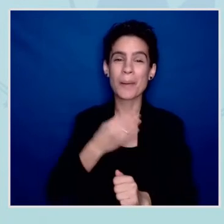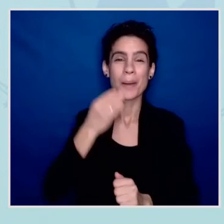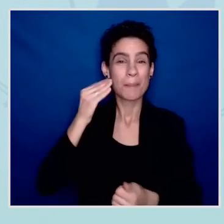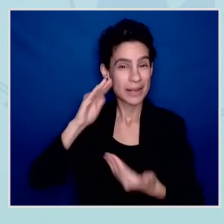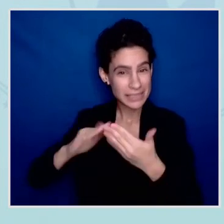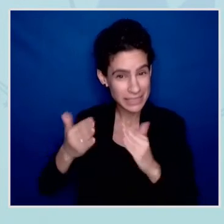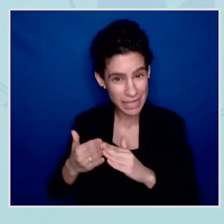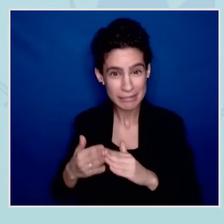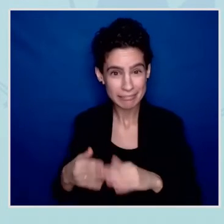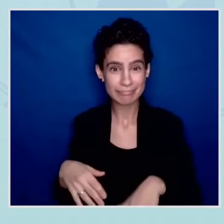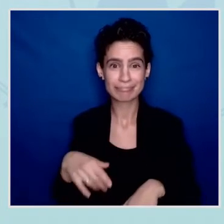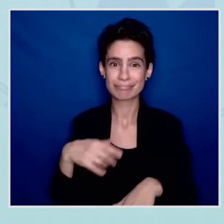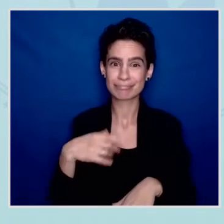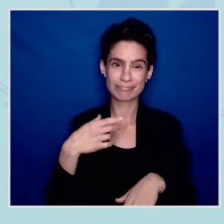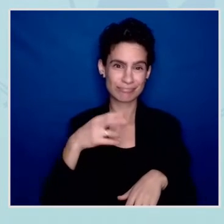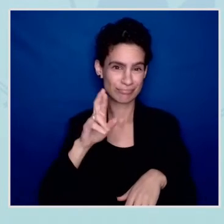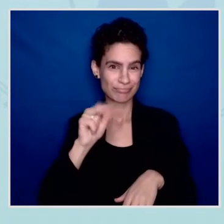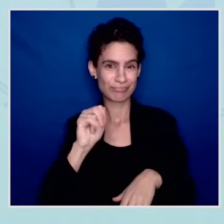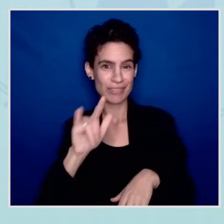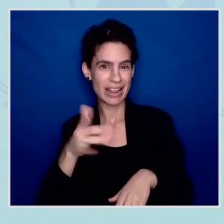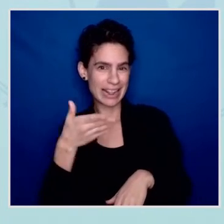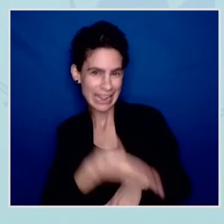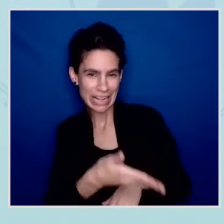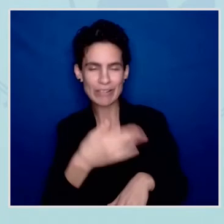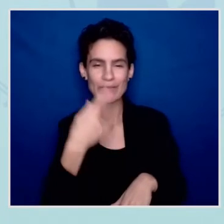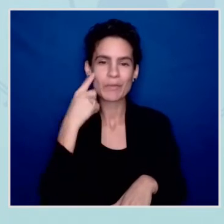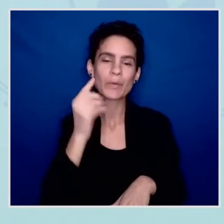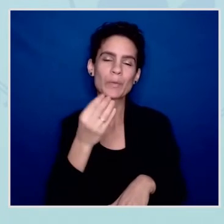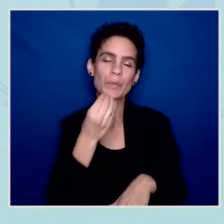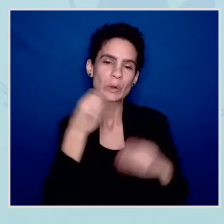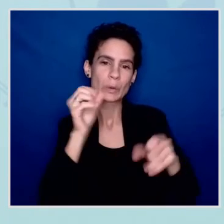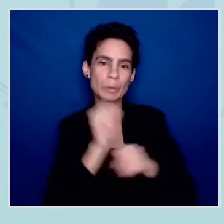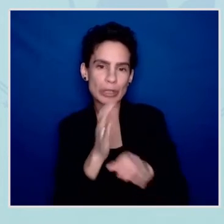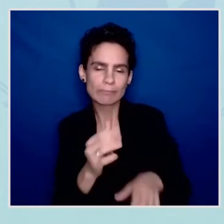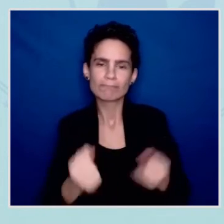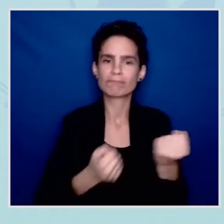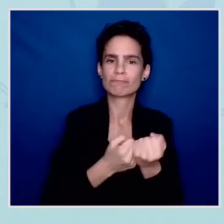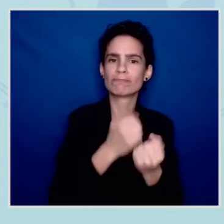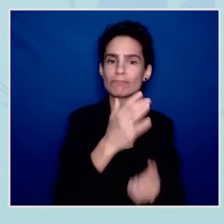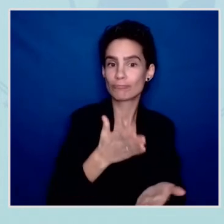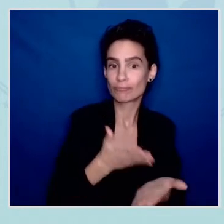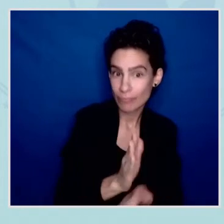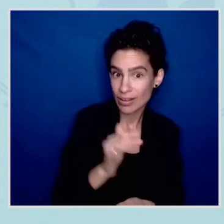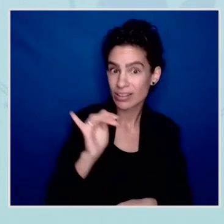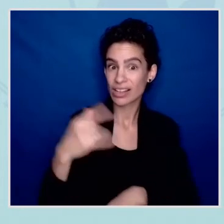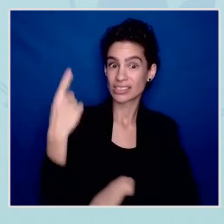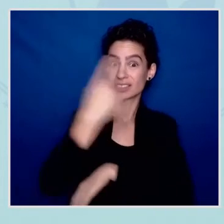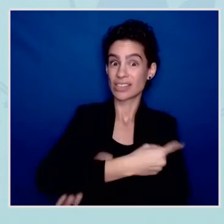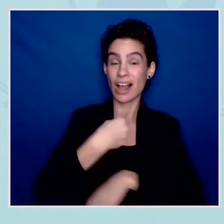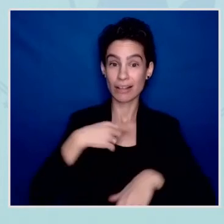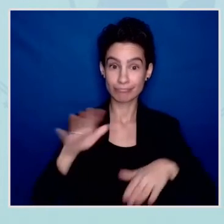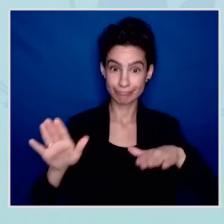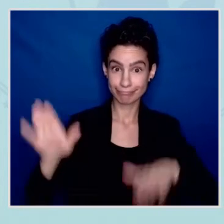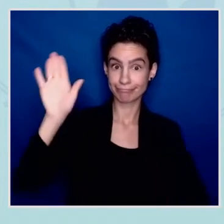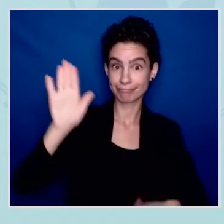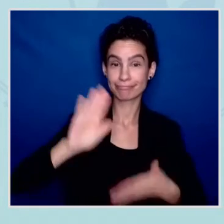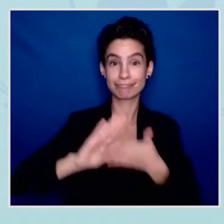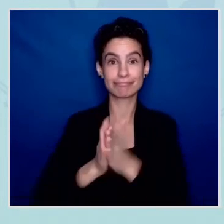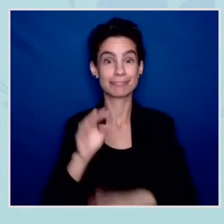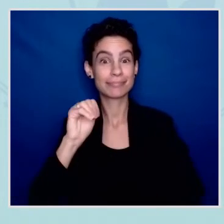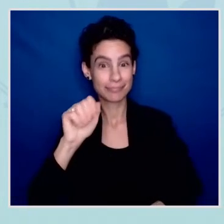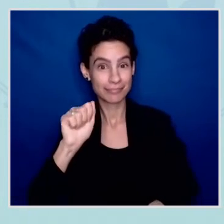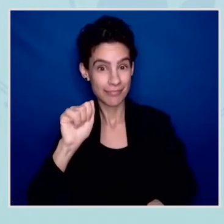PRESIDENT-ELECT, WE SPENT MANY